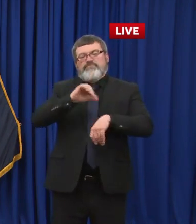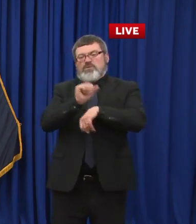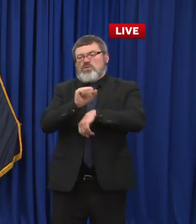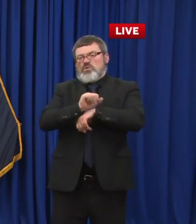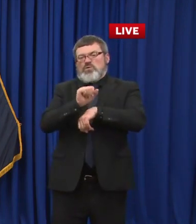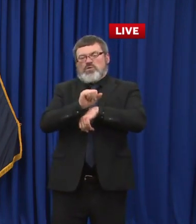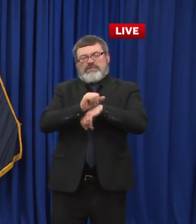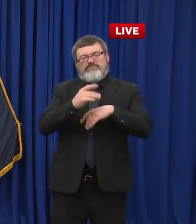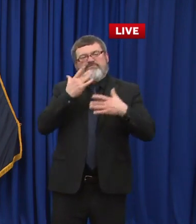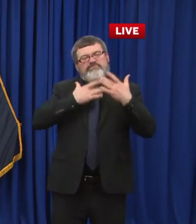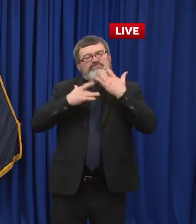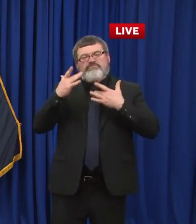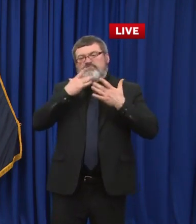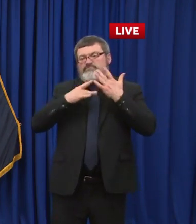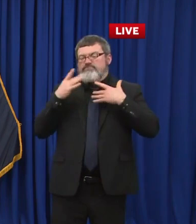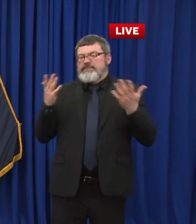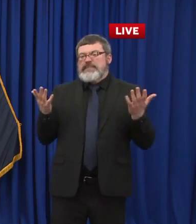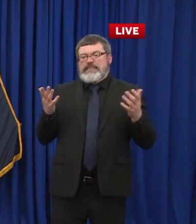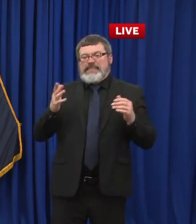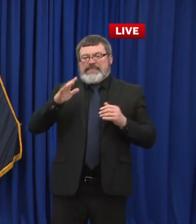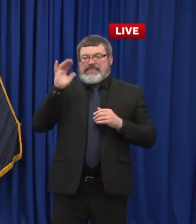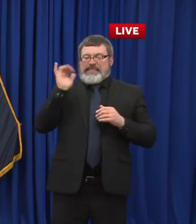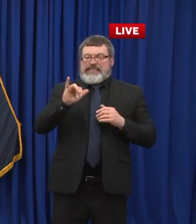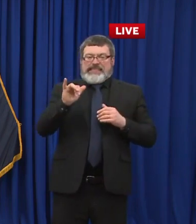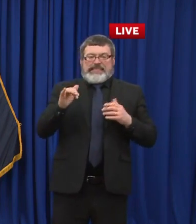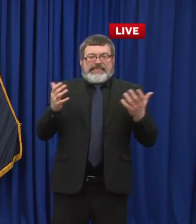LONG-TERM CARE AND HEALTH FACILITIES ARE SHORT ON STAFF.